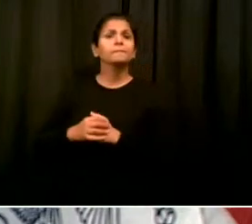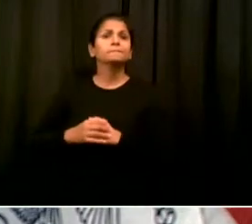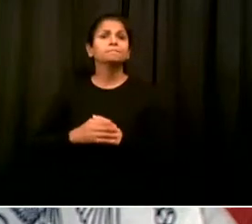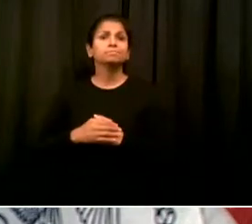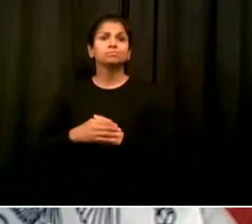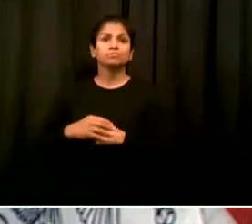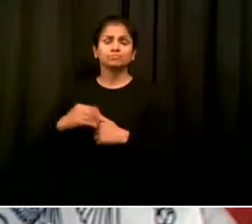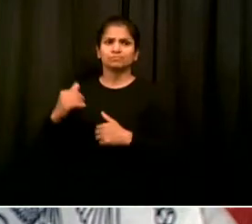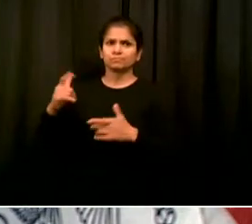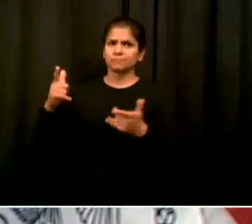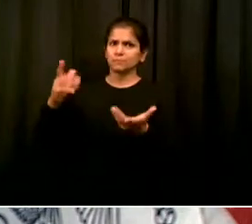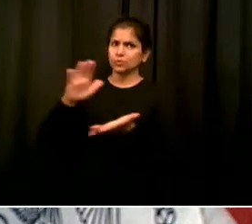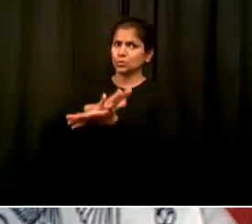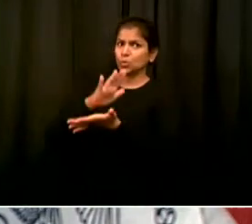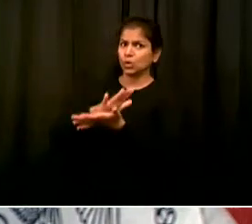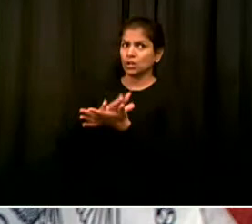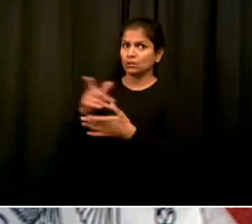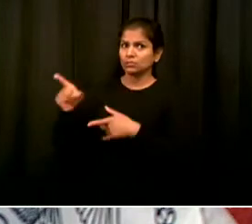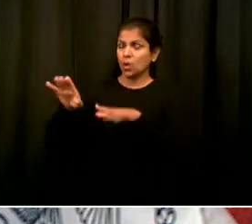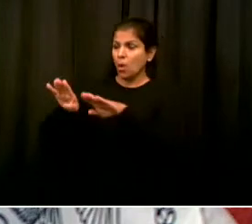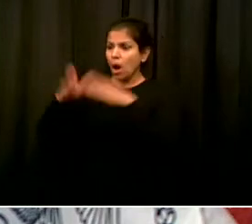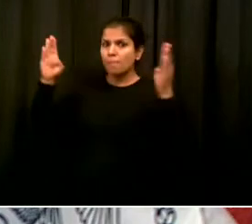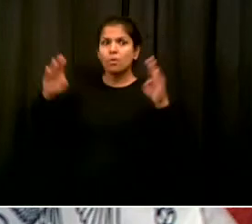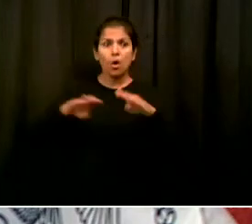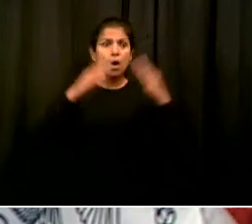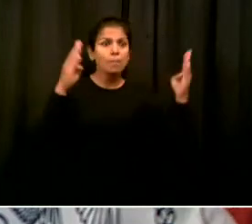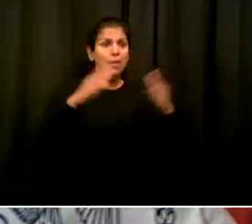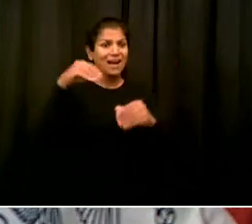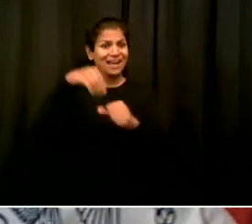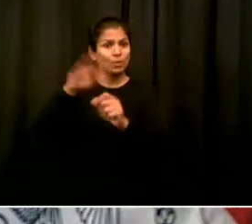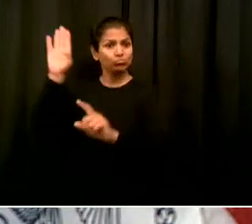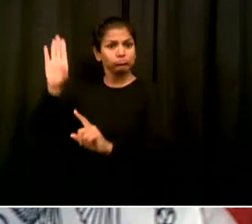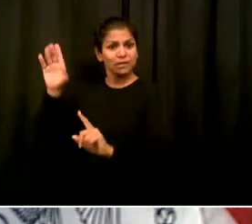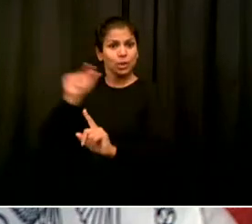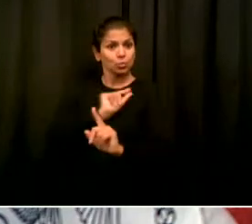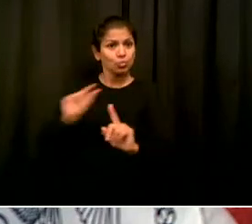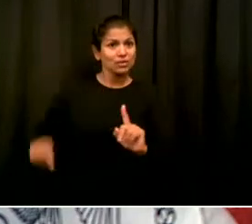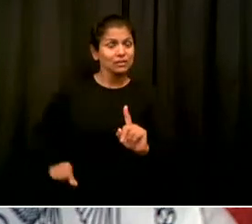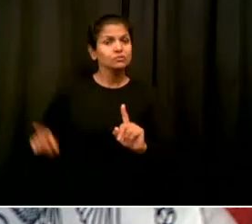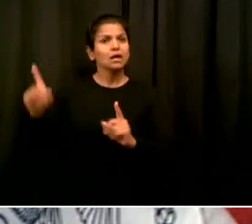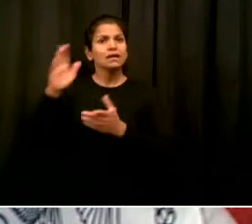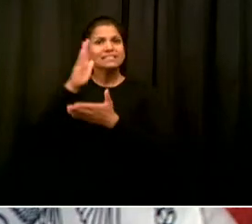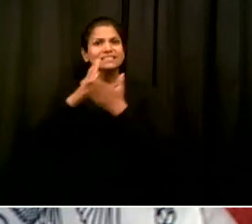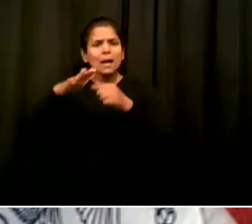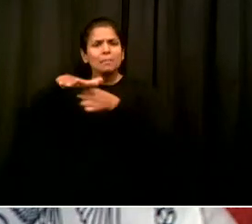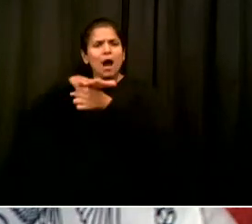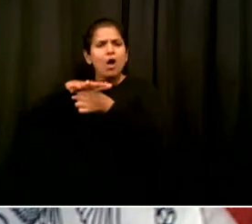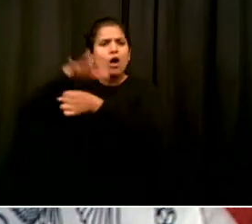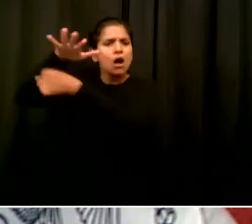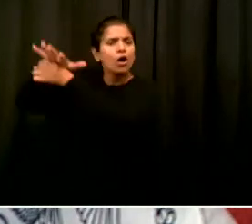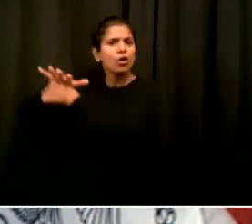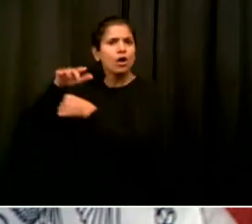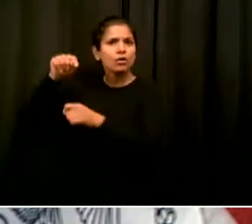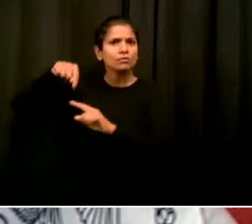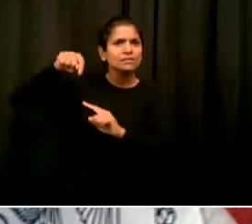INSTRUCTION. I KNOW YOU'VE SAID THAT IT IS STILL A STARTING- UP PERIODODAN D PEELOPE AREN'T